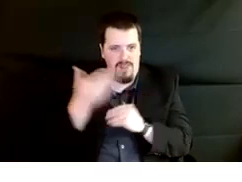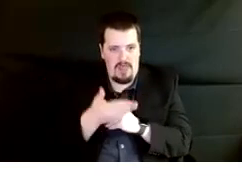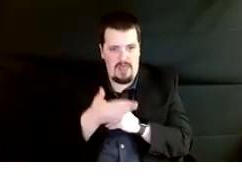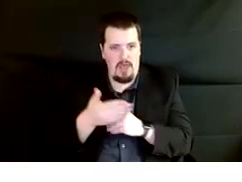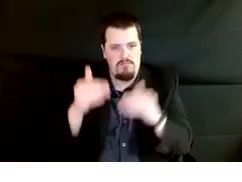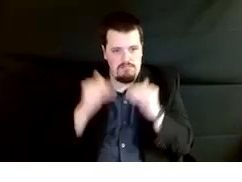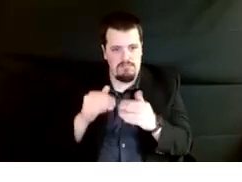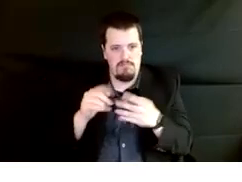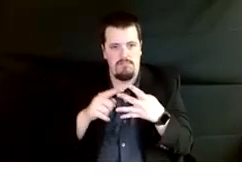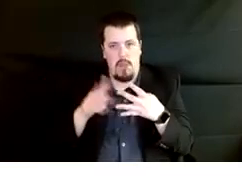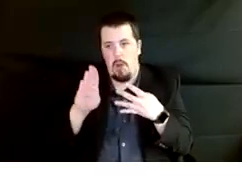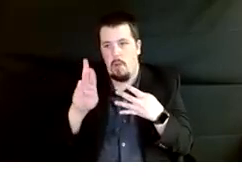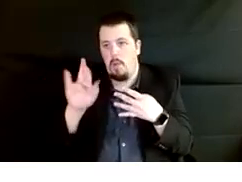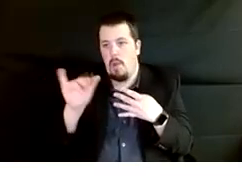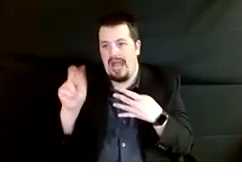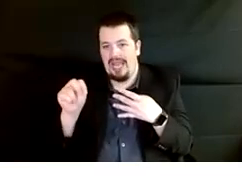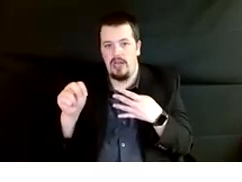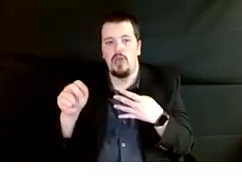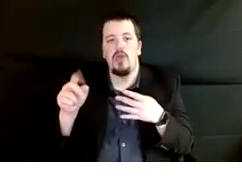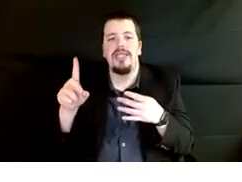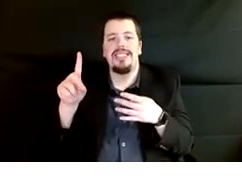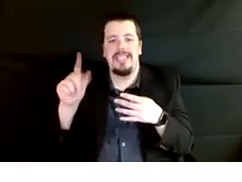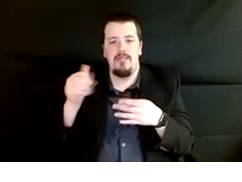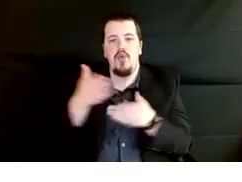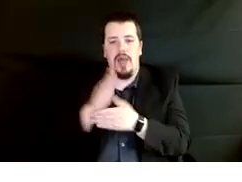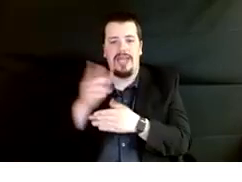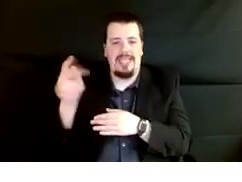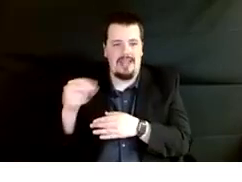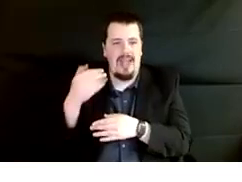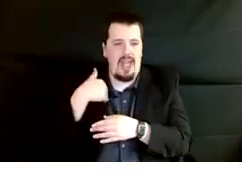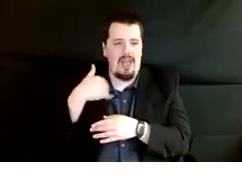is with Disability Rights Tennessee and there's um a toll-free number to access him